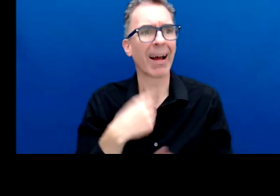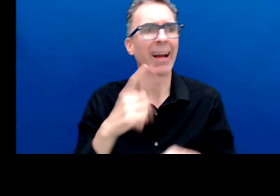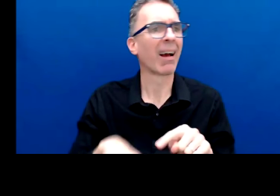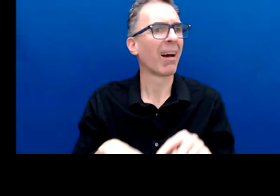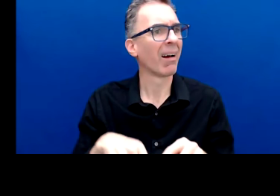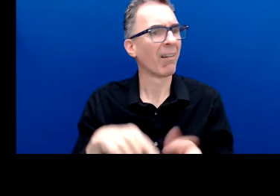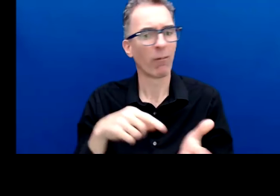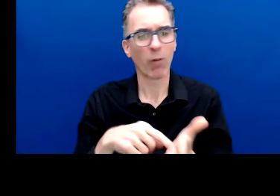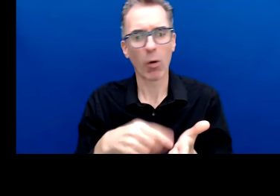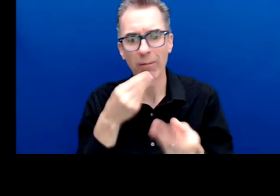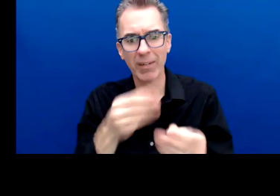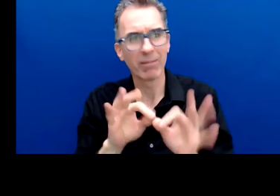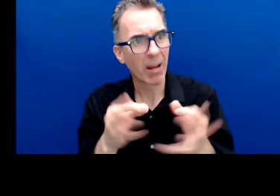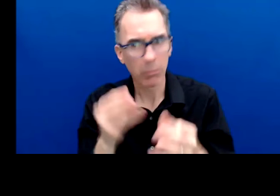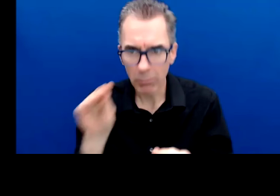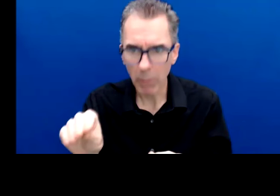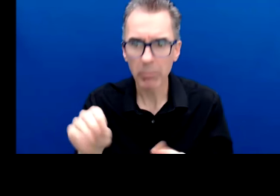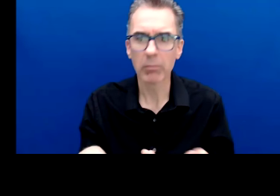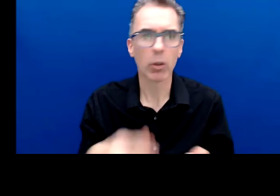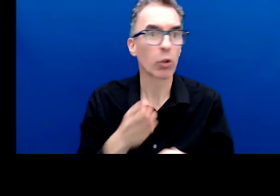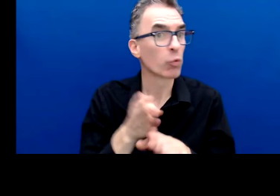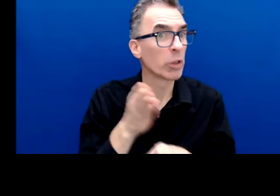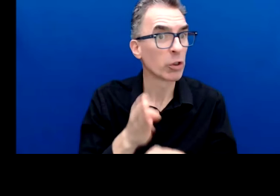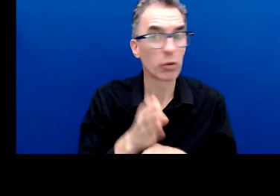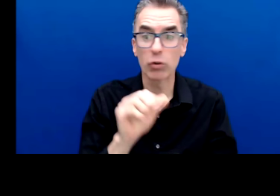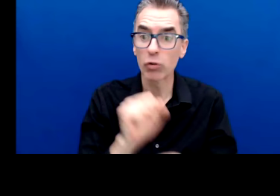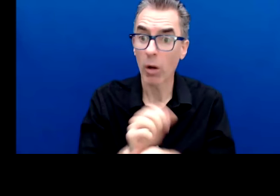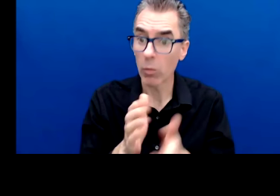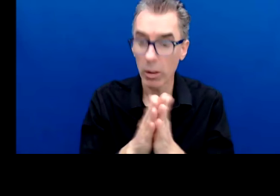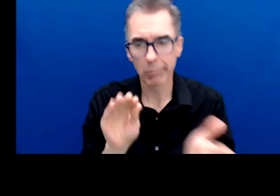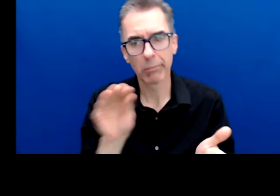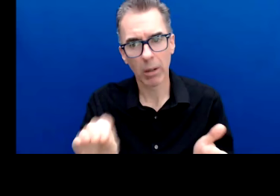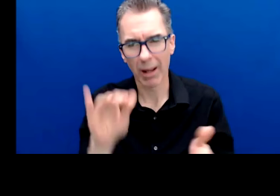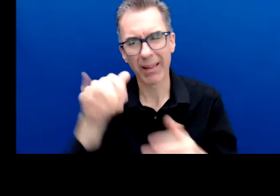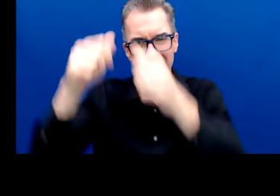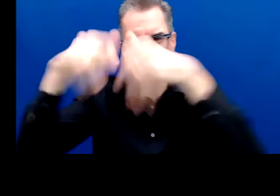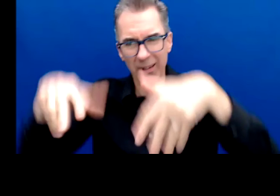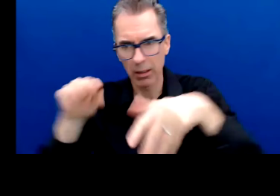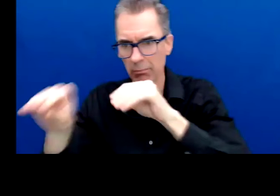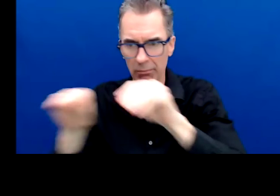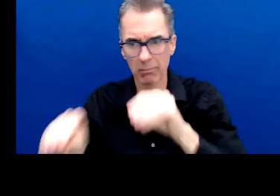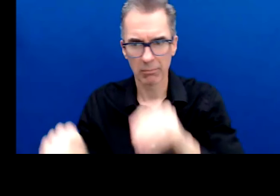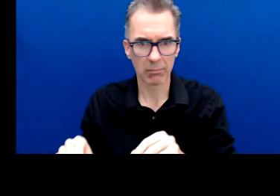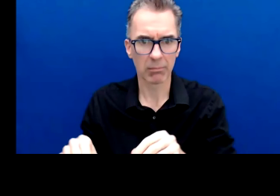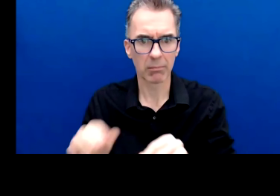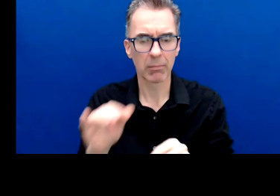There's also career and job, requests. So this request assistance, this is on the student view side.